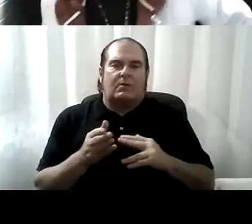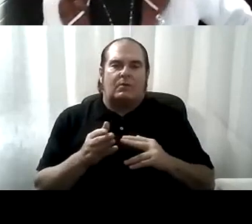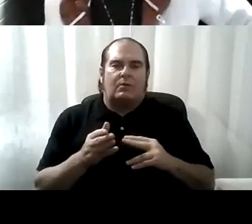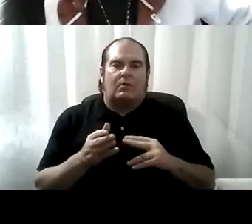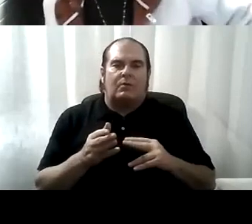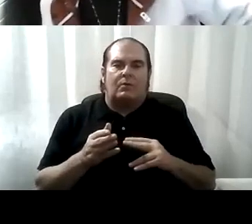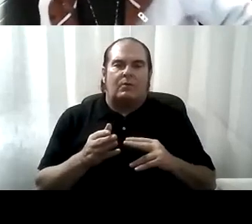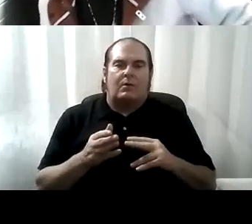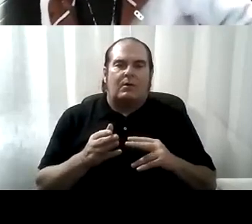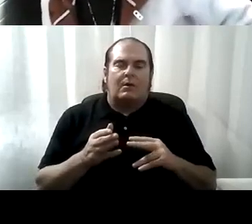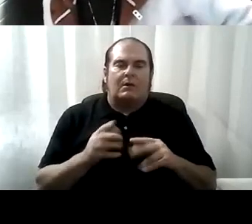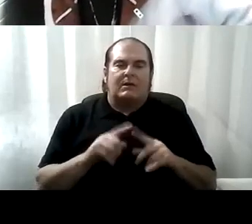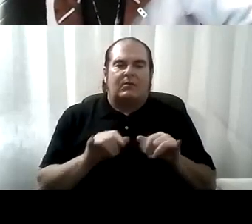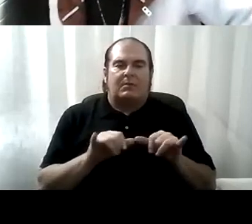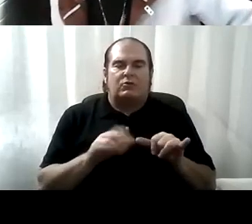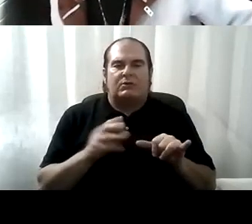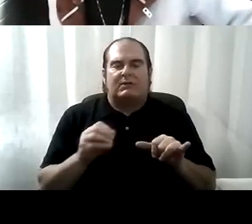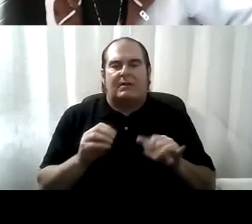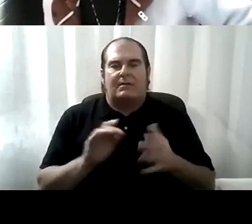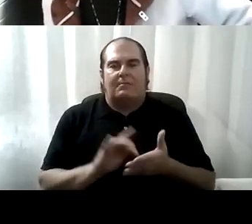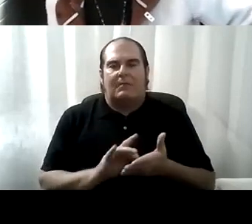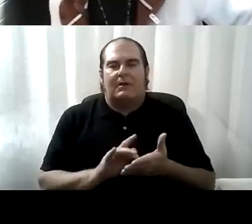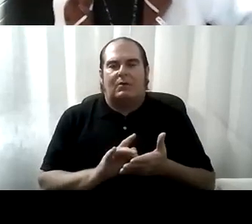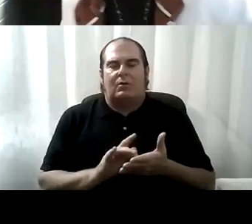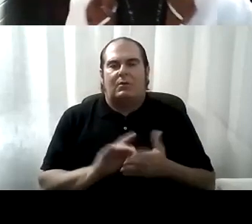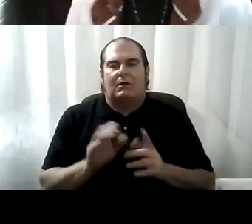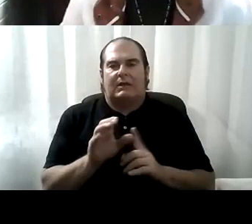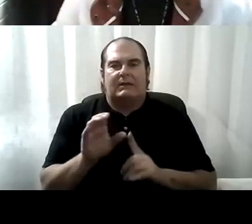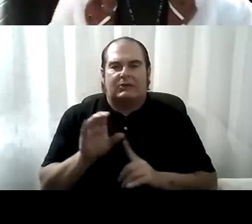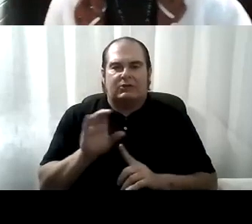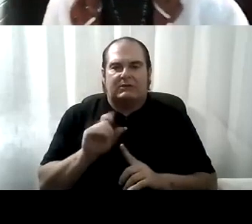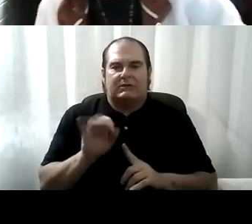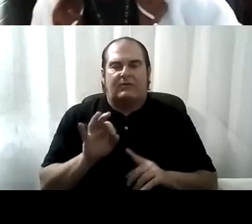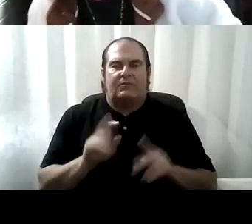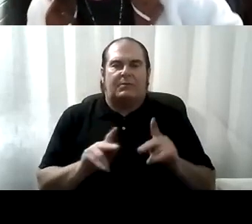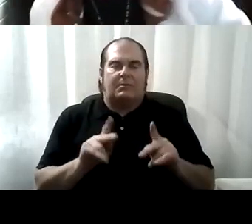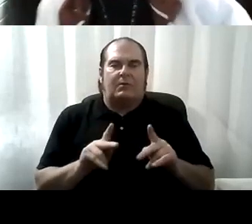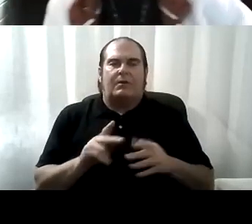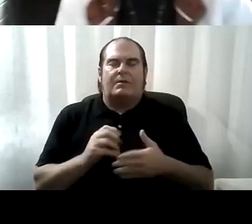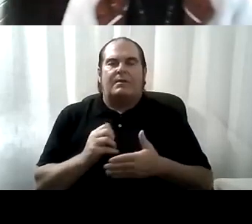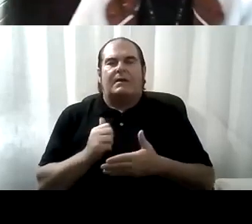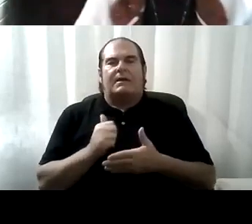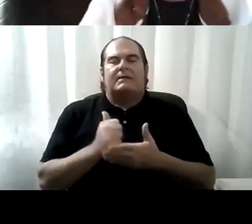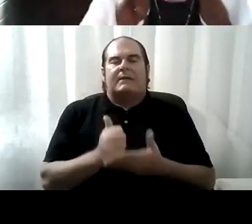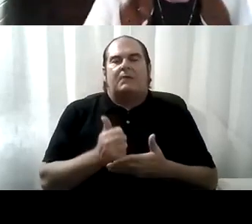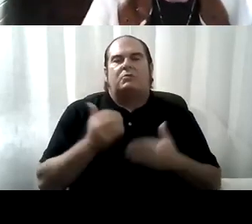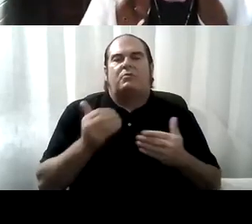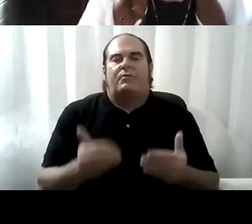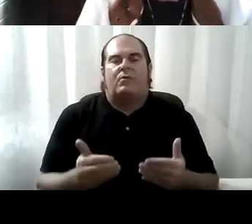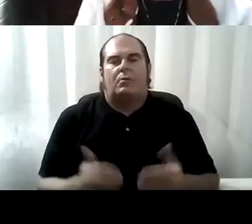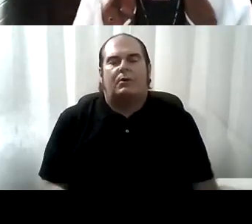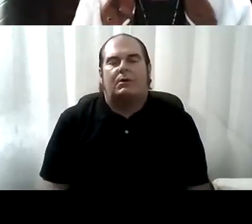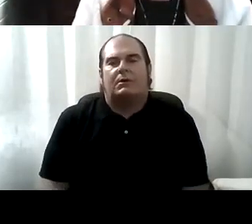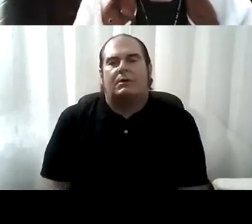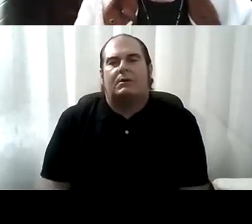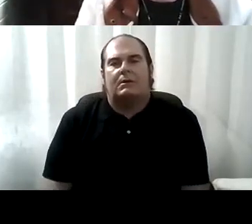and the medical conditions of individuals, it's helped move forward, to make sure that